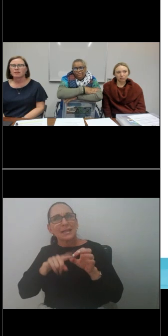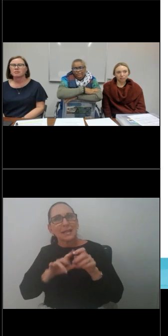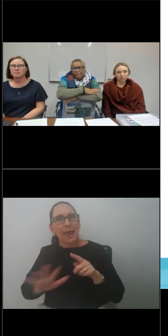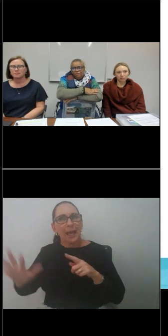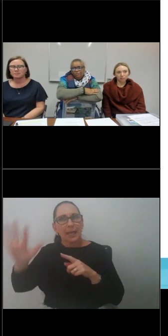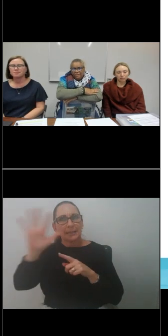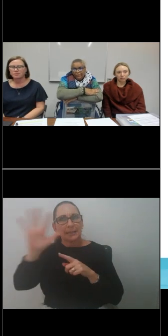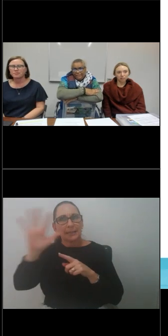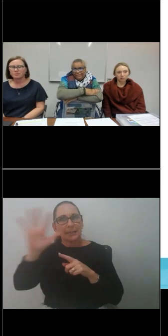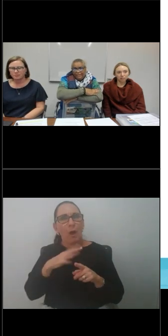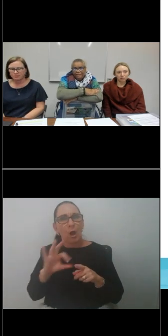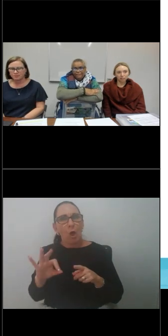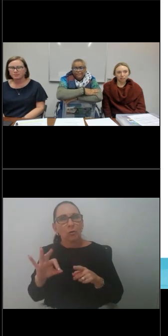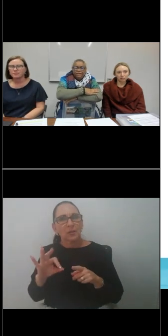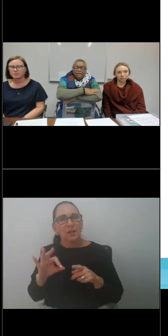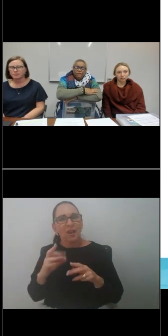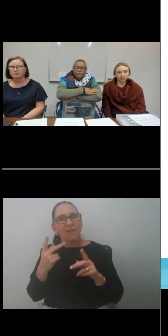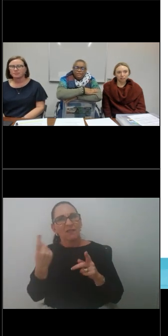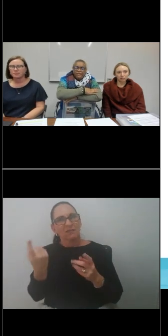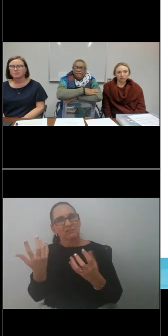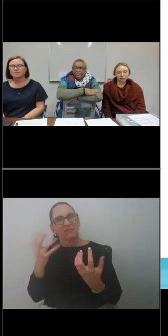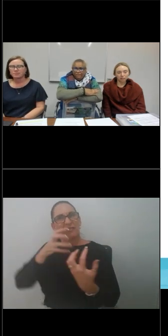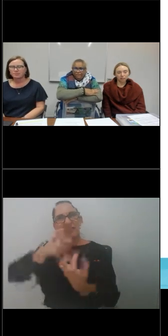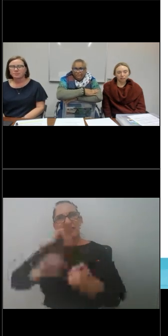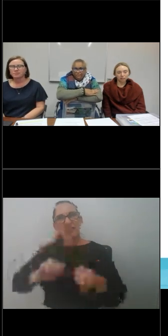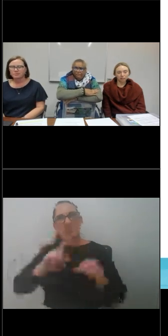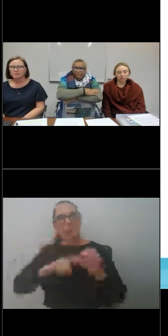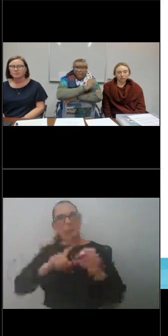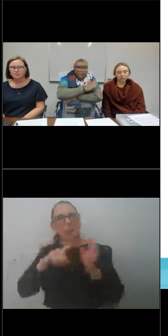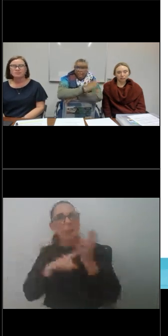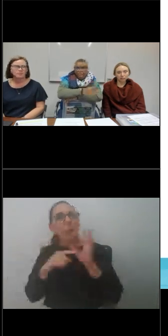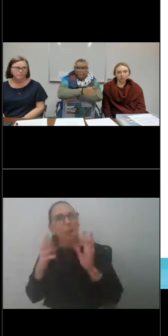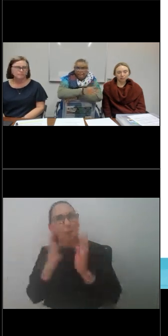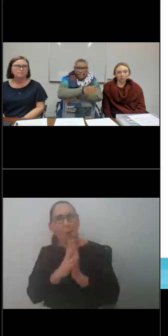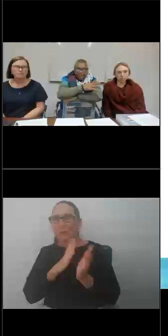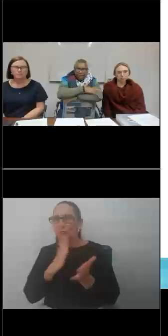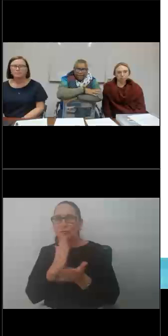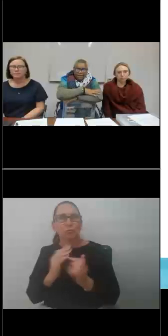legal context from Queensland laws as it's very different between the three different states um